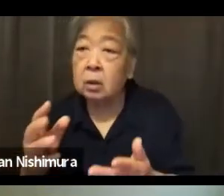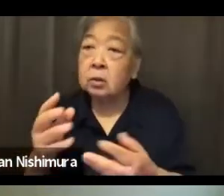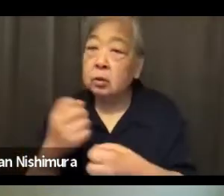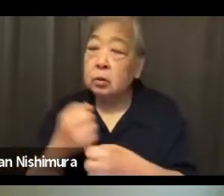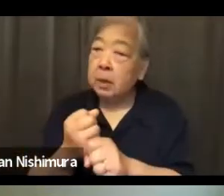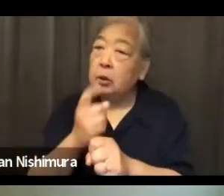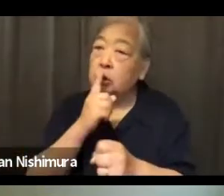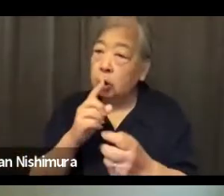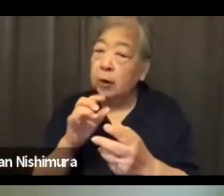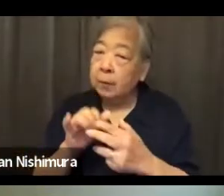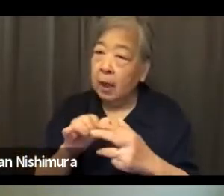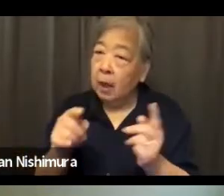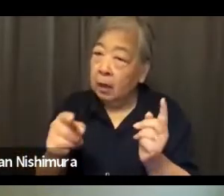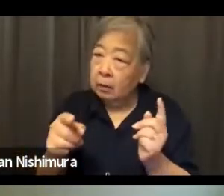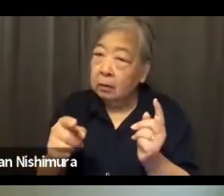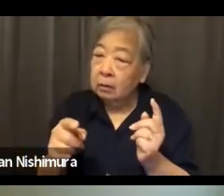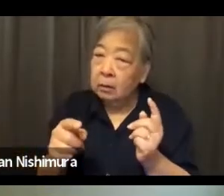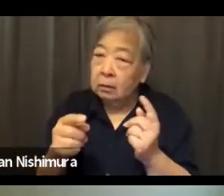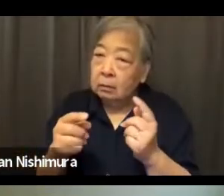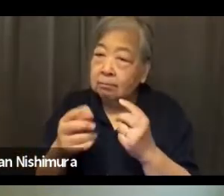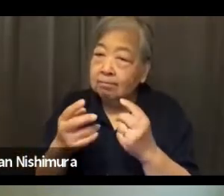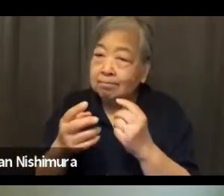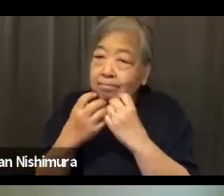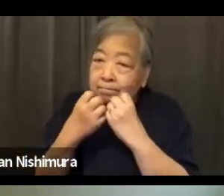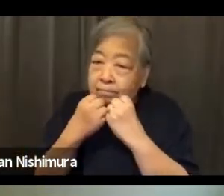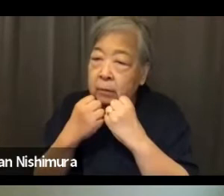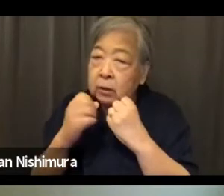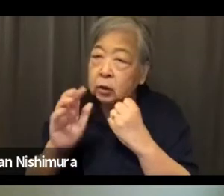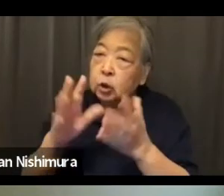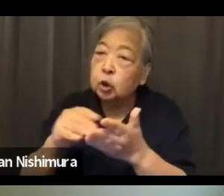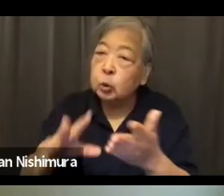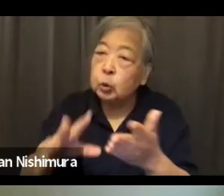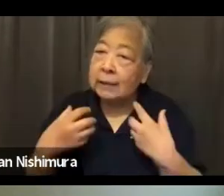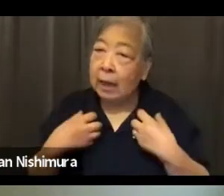jeopardy, and so that they're aware of what they're going to be working with and dealing